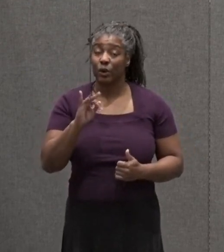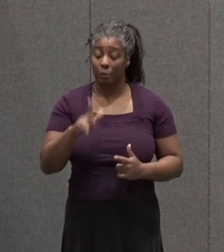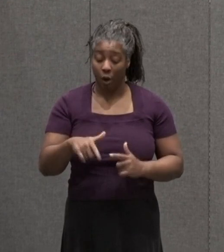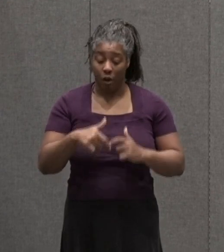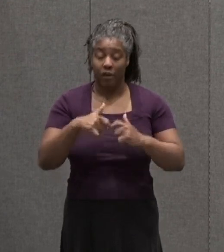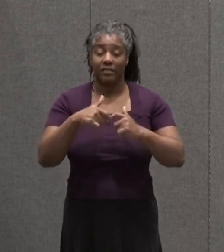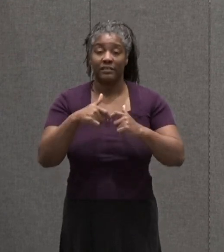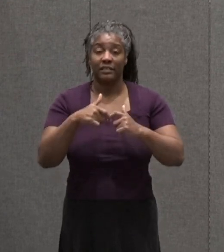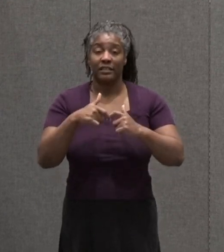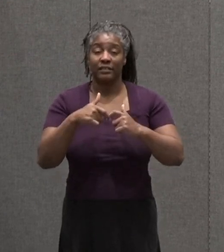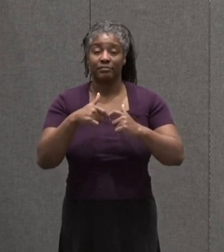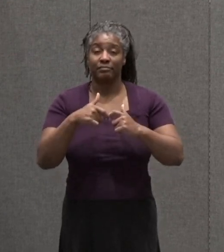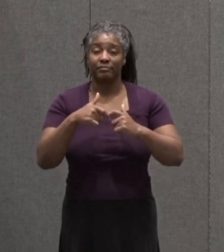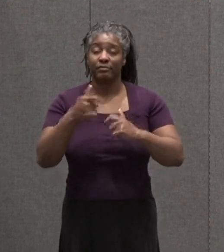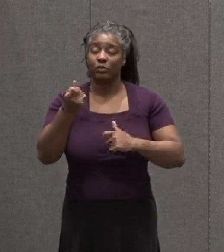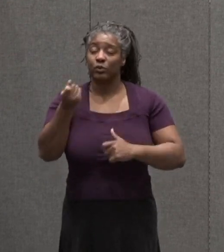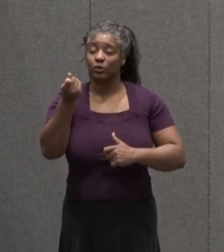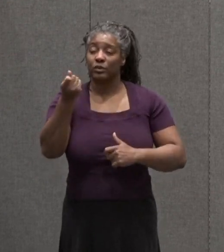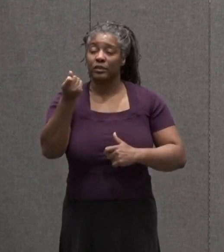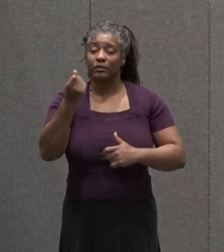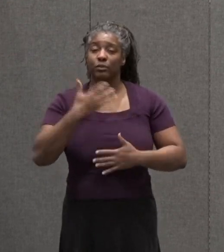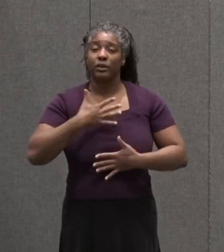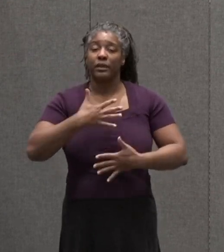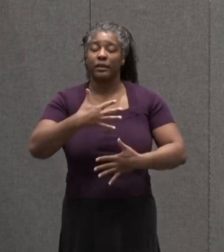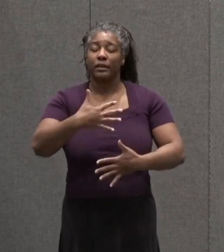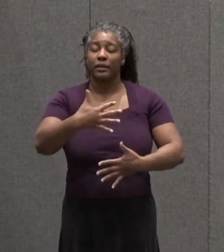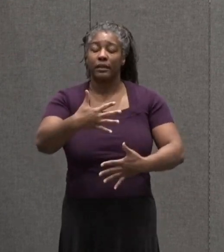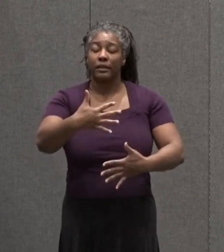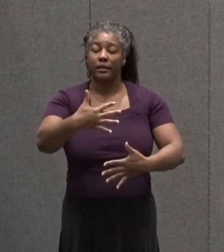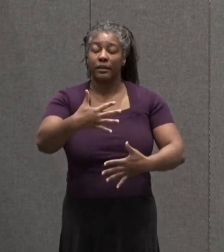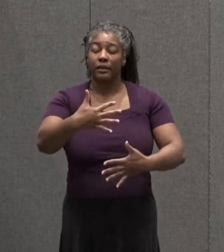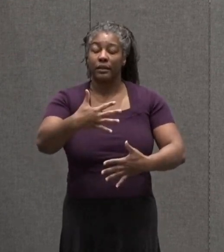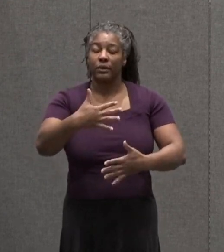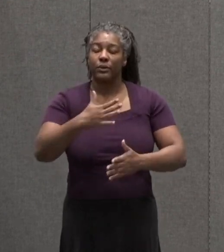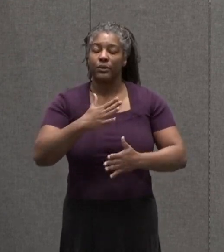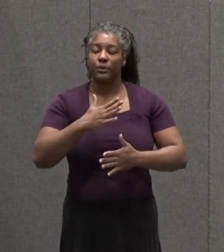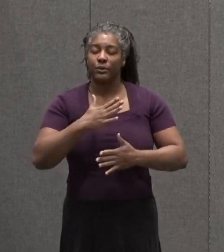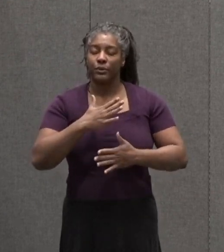breath, clear all those thoughts for moment, this little guy